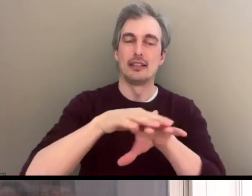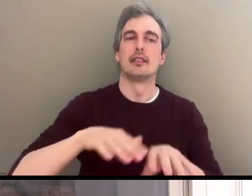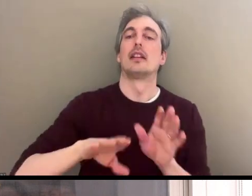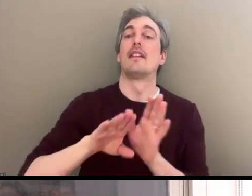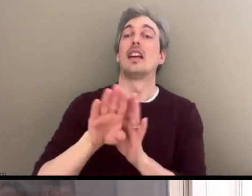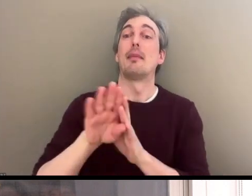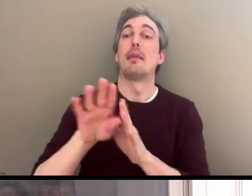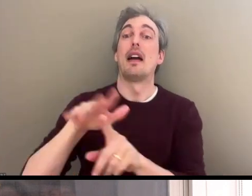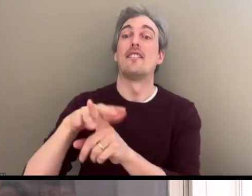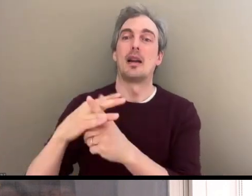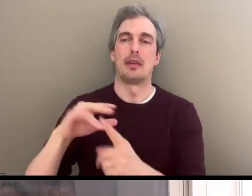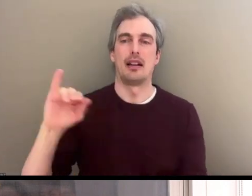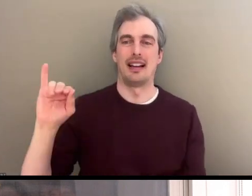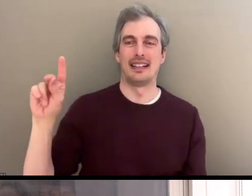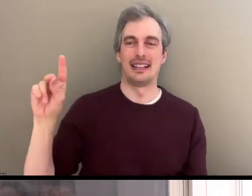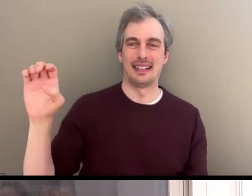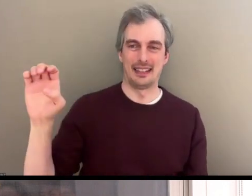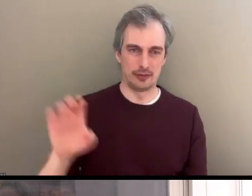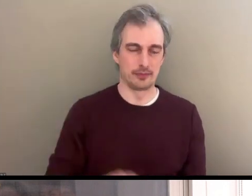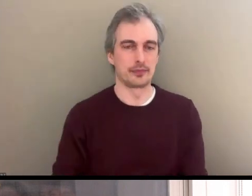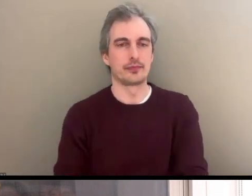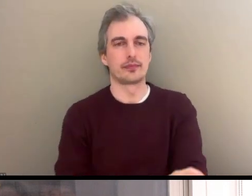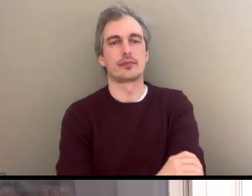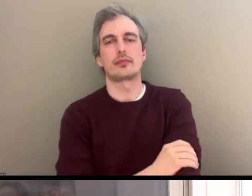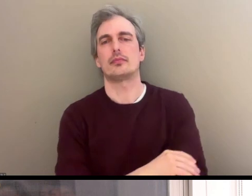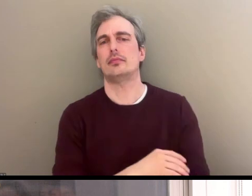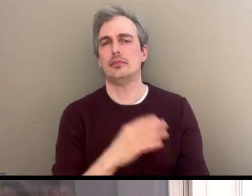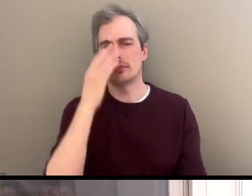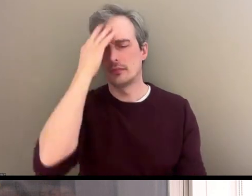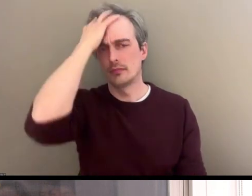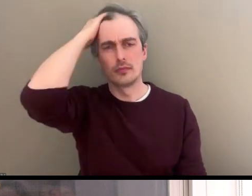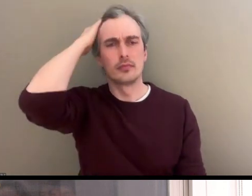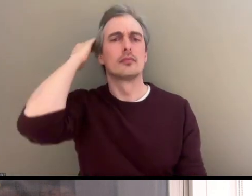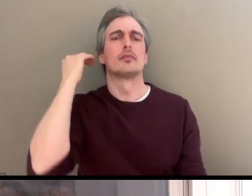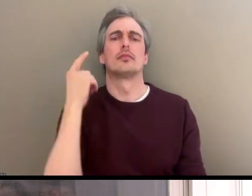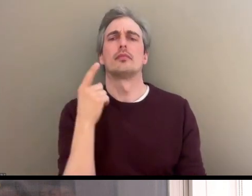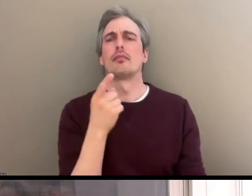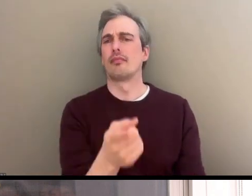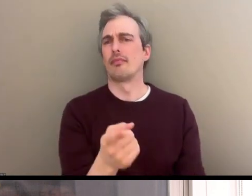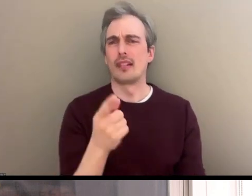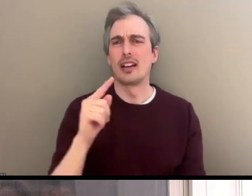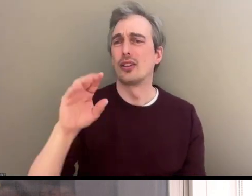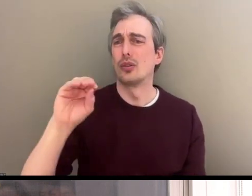Simply put, this is the tool we probably use each and every day if we are engineers or developers.